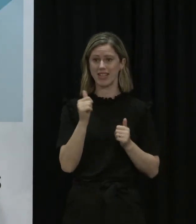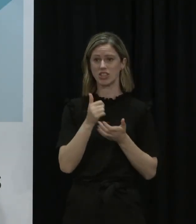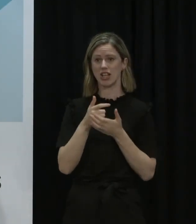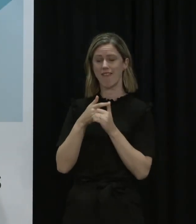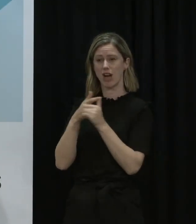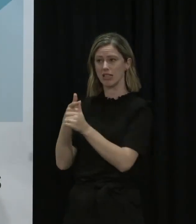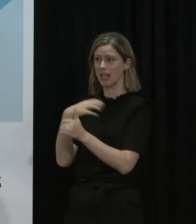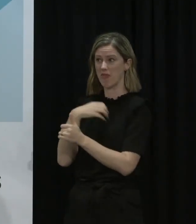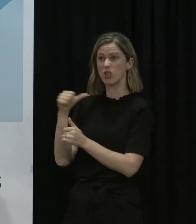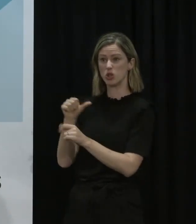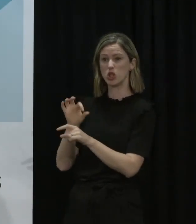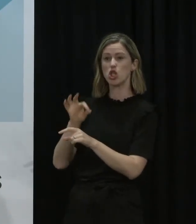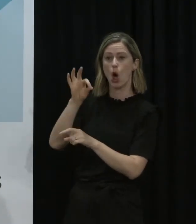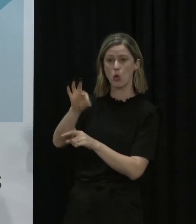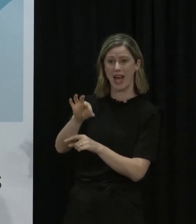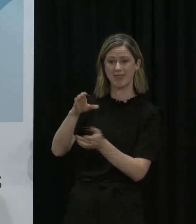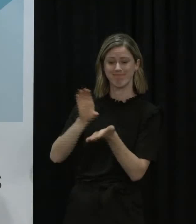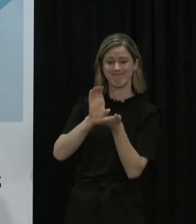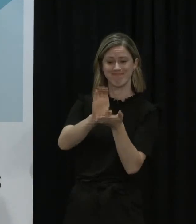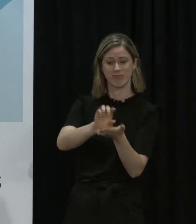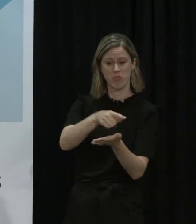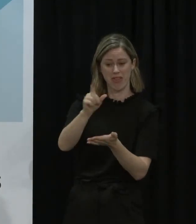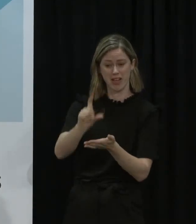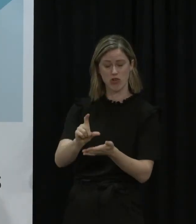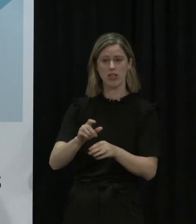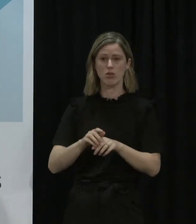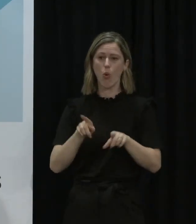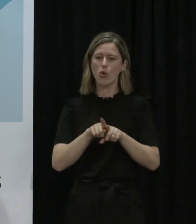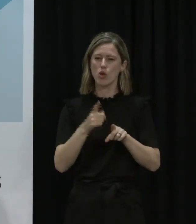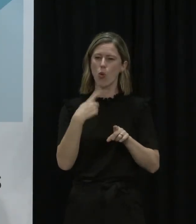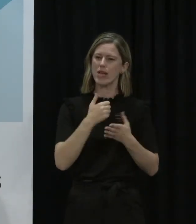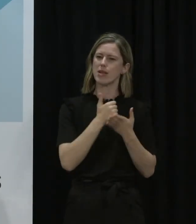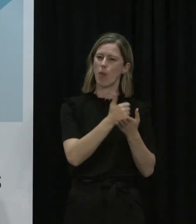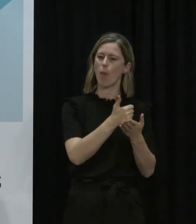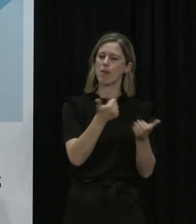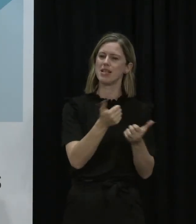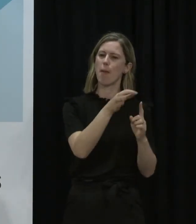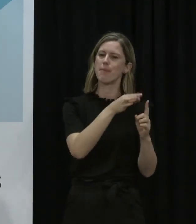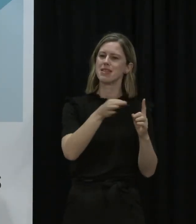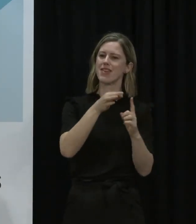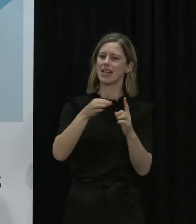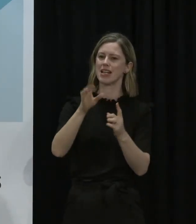availability and low income countries, that has certainly been a key part of our advice